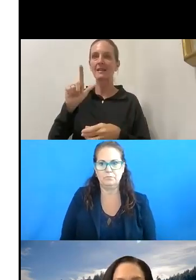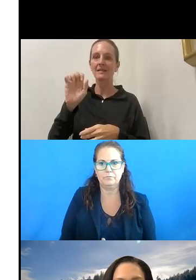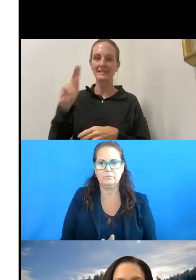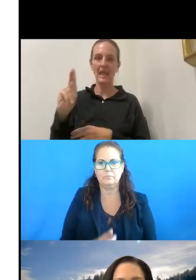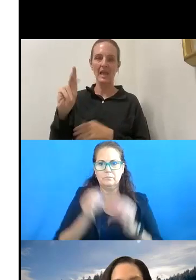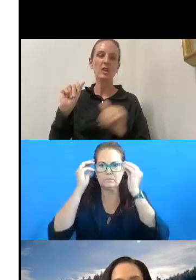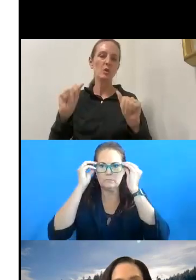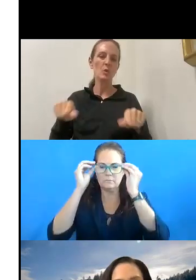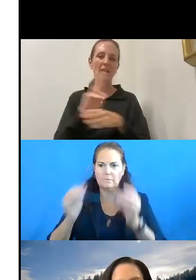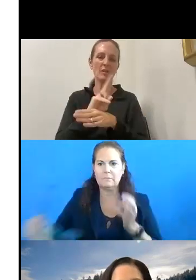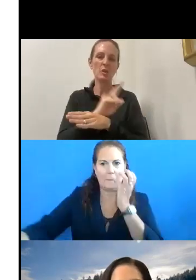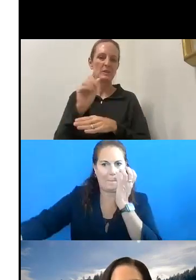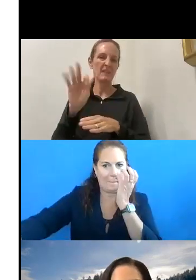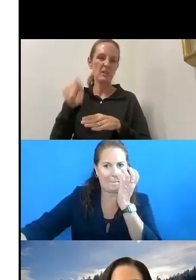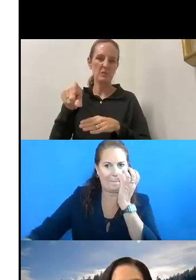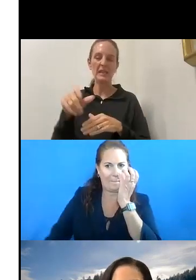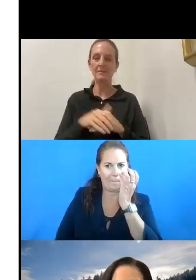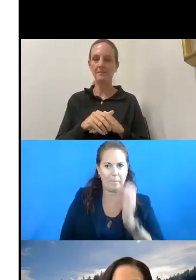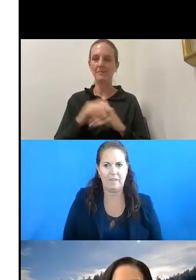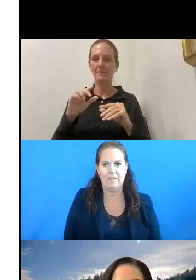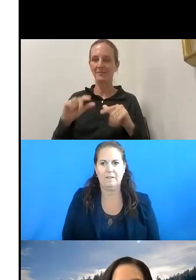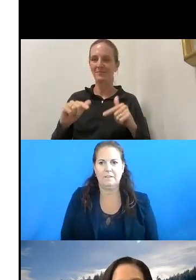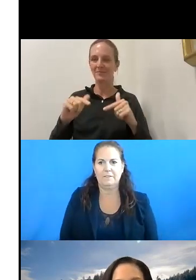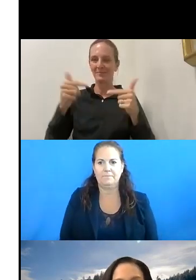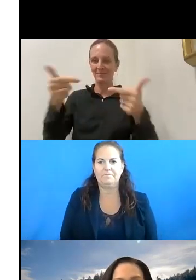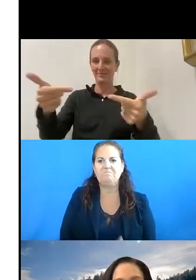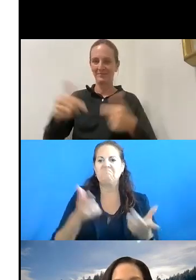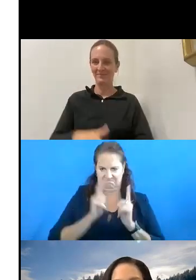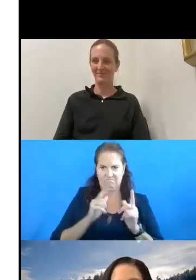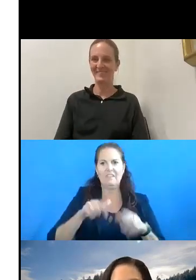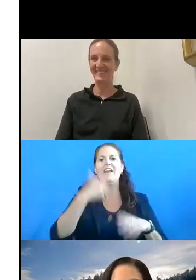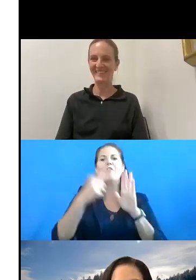you need. This is another example of a timeframe work plan, so this might be in a calendar saying,